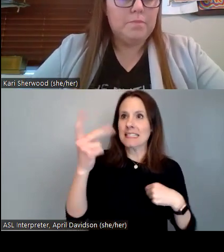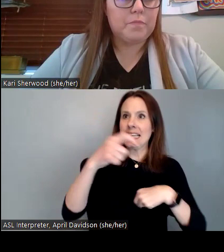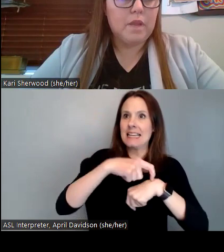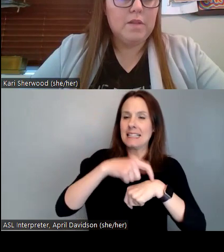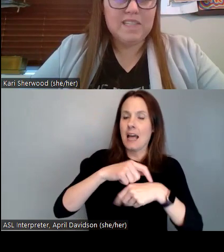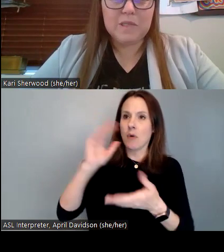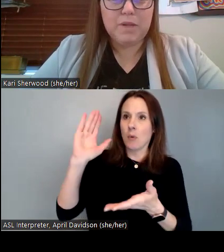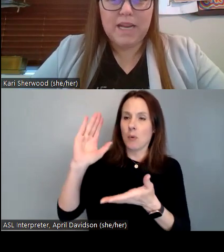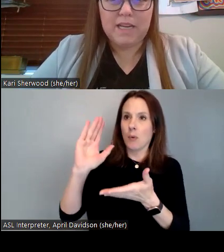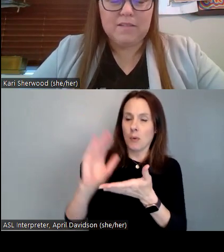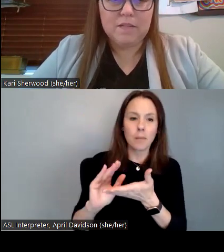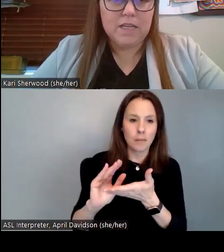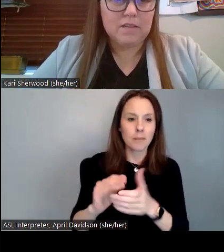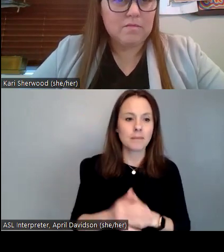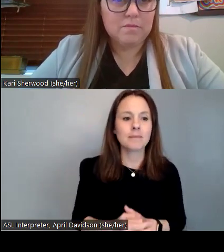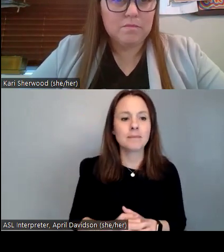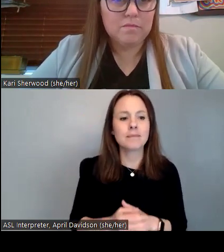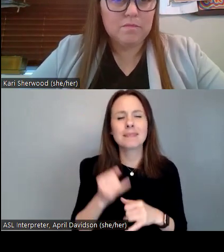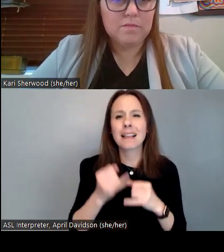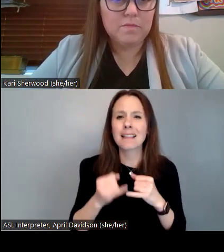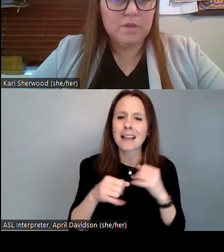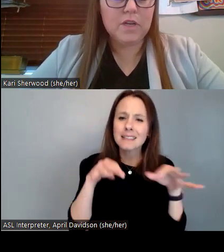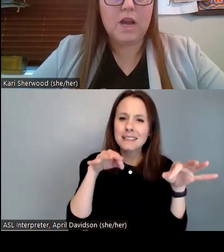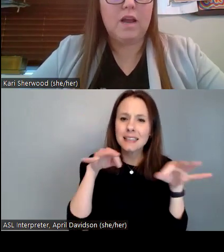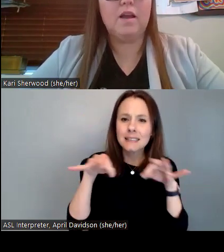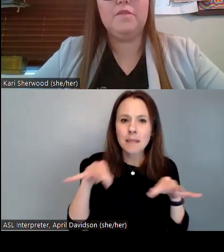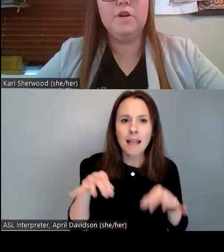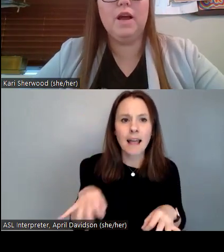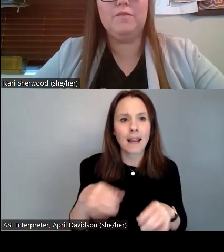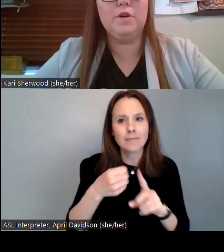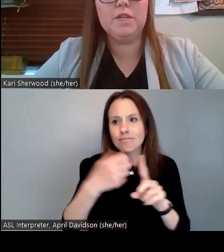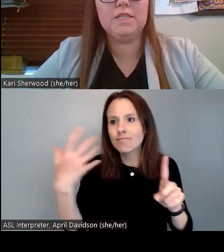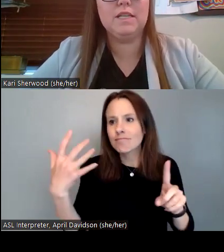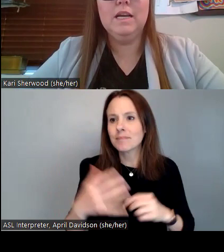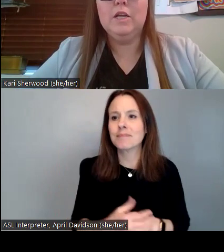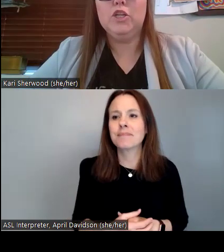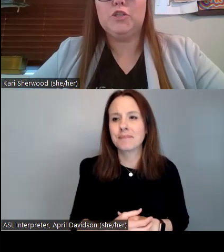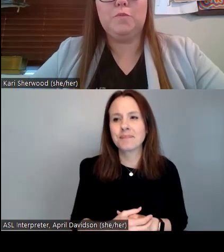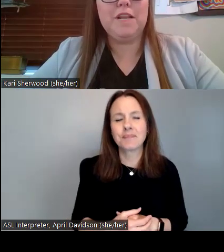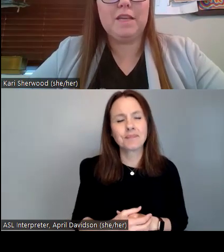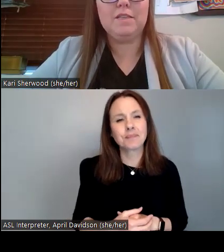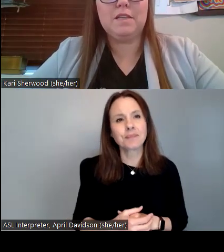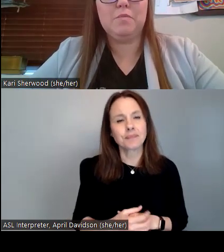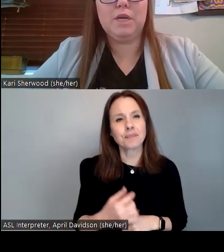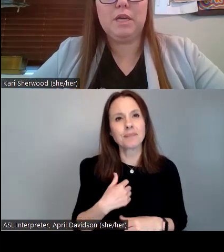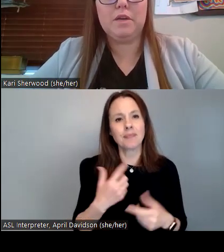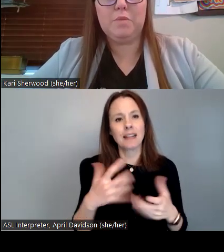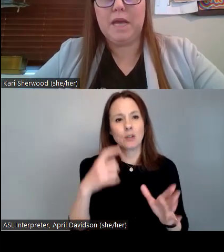And then explain. I've noticed so many things can be